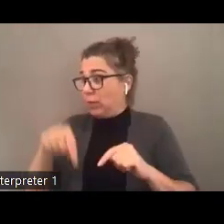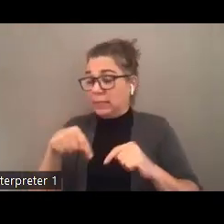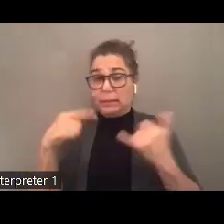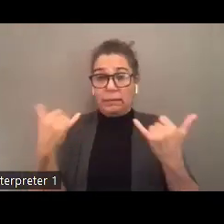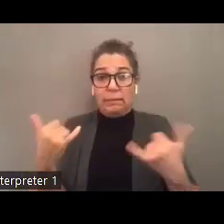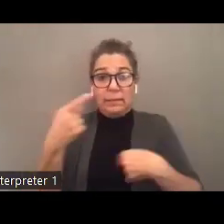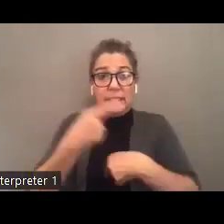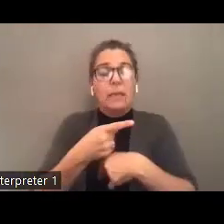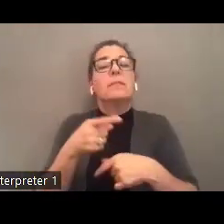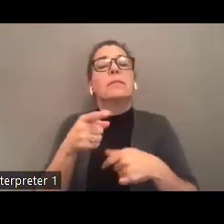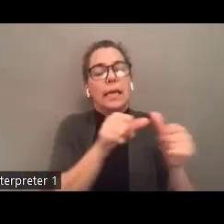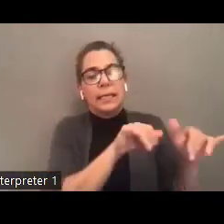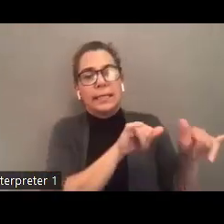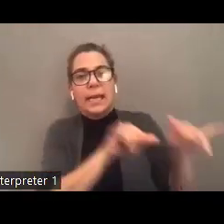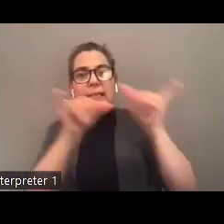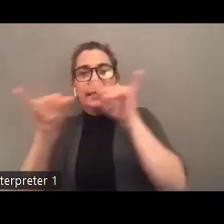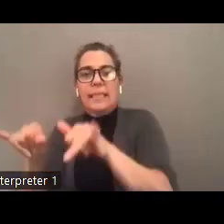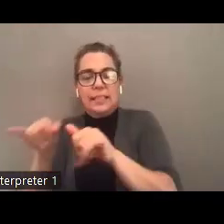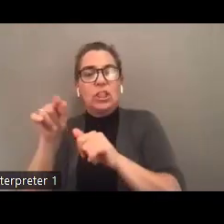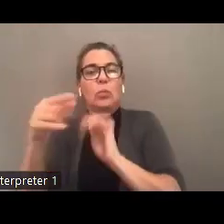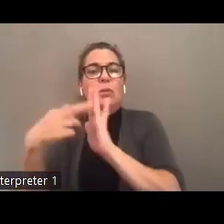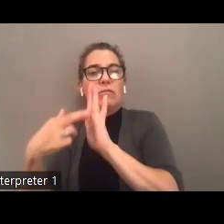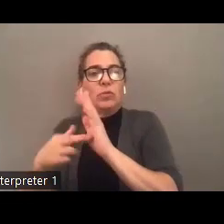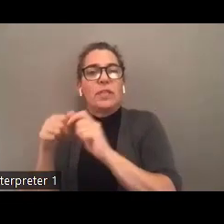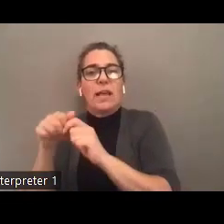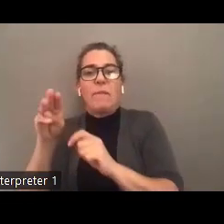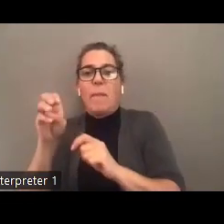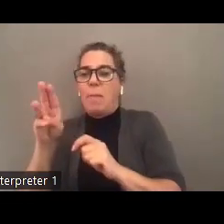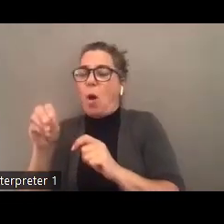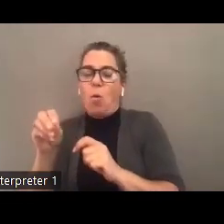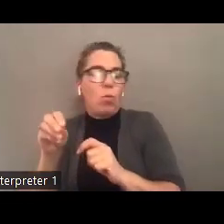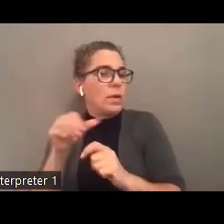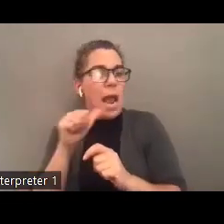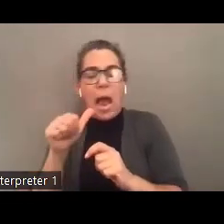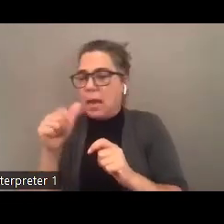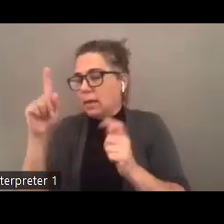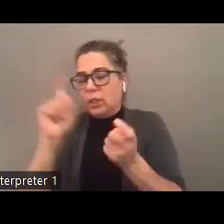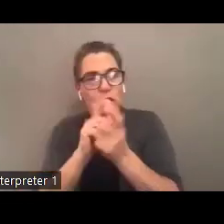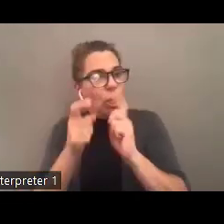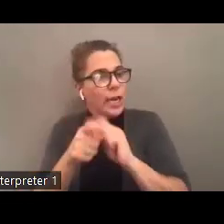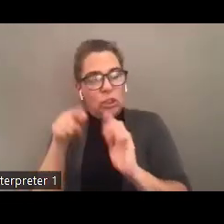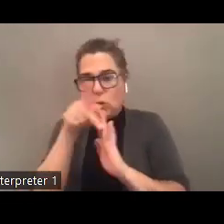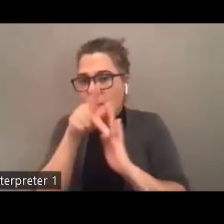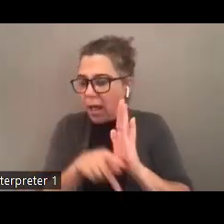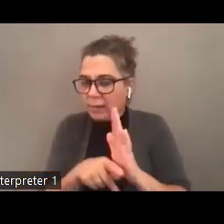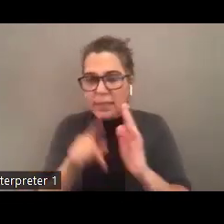is consistent with the directives of the memo and we do not anticipate making changes to the policy or its implementation.